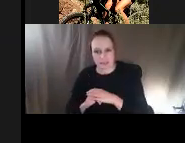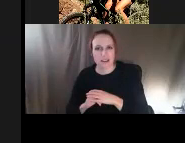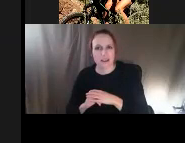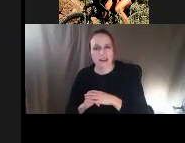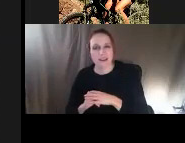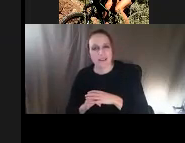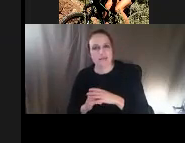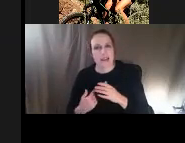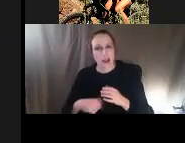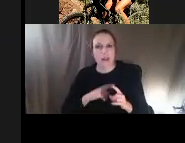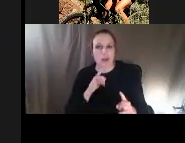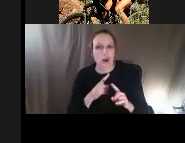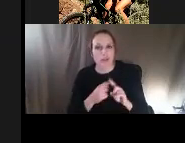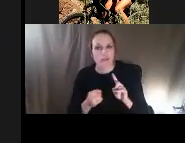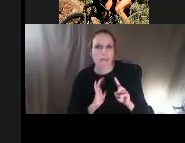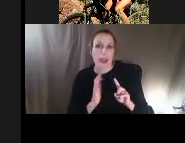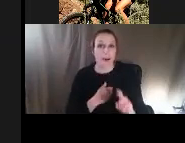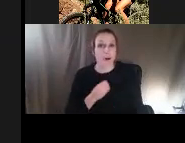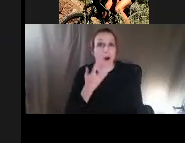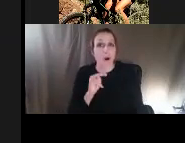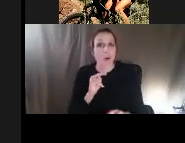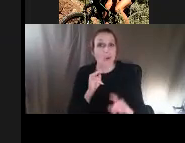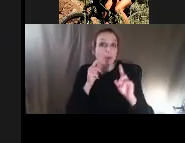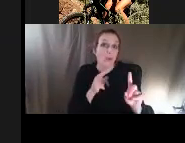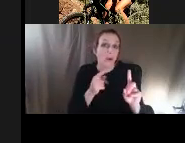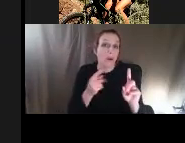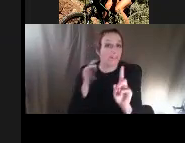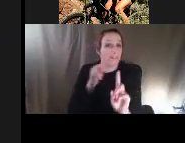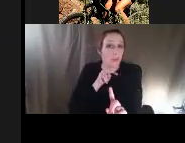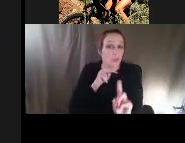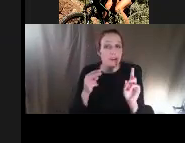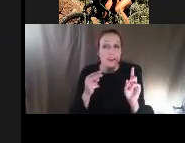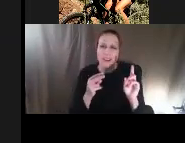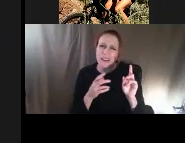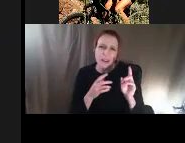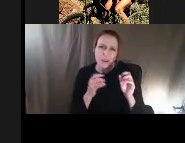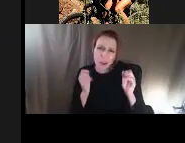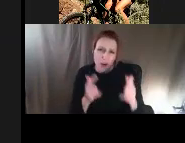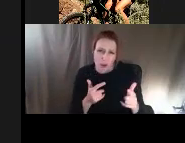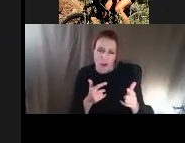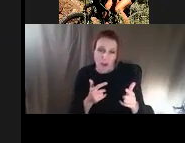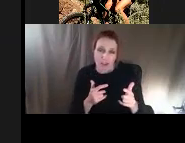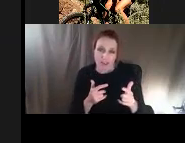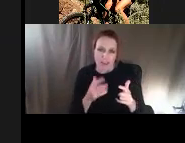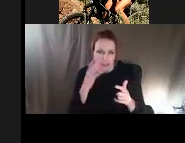And we all go on autopilot so I am making the assumption that if there is anybody out there that